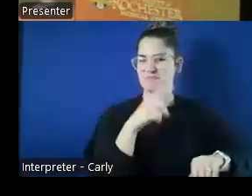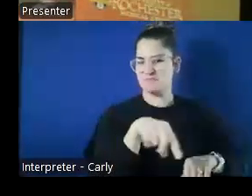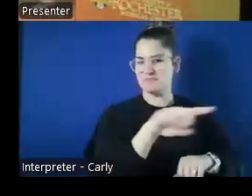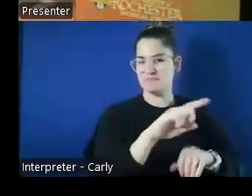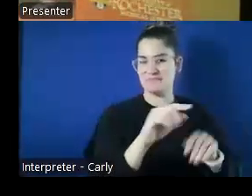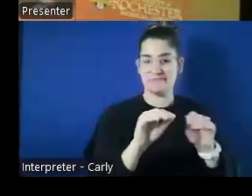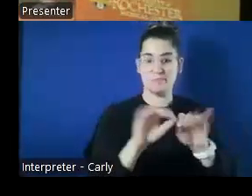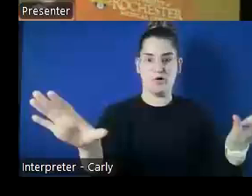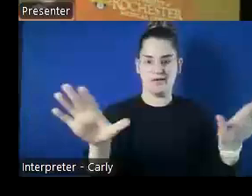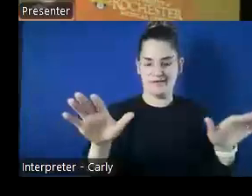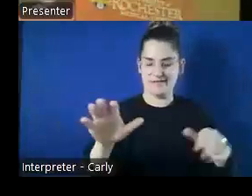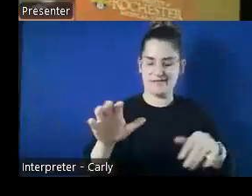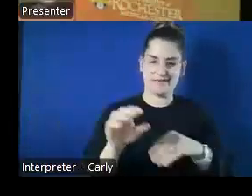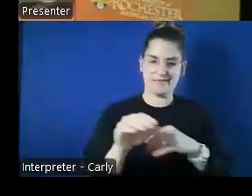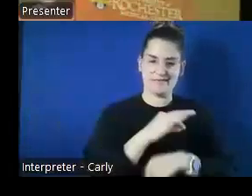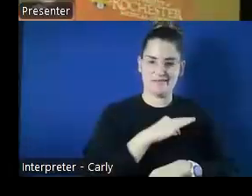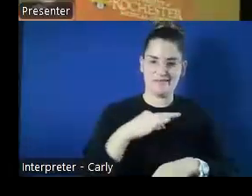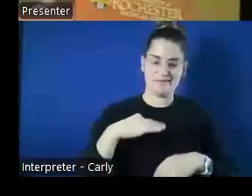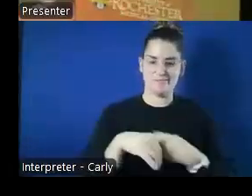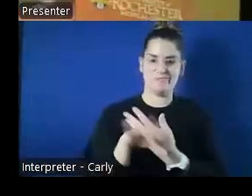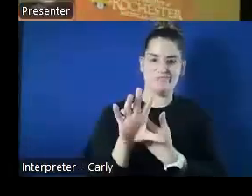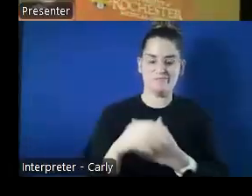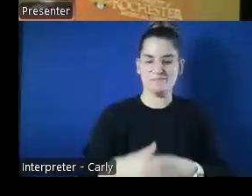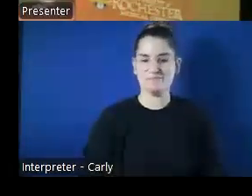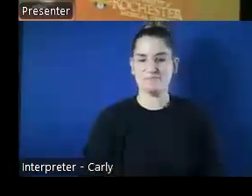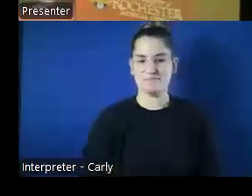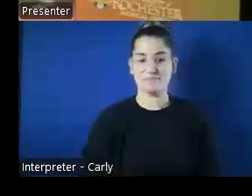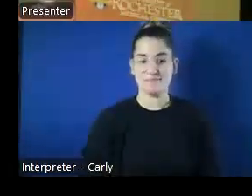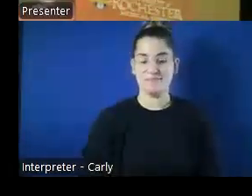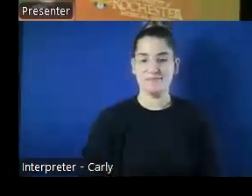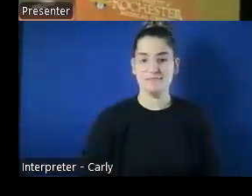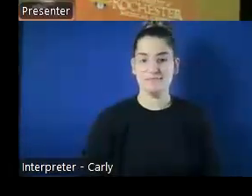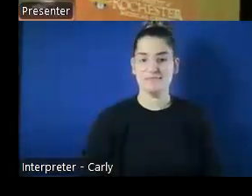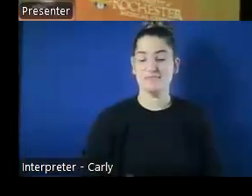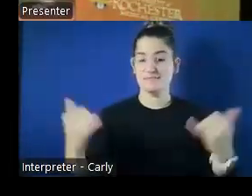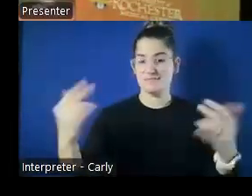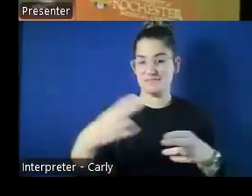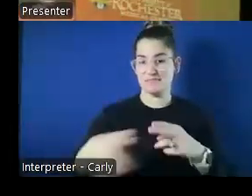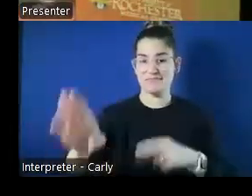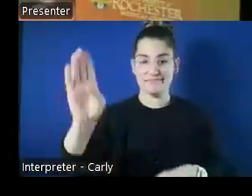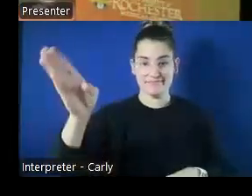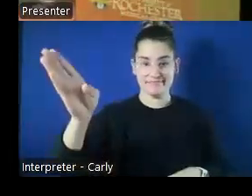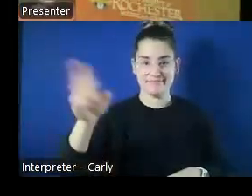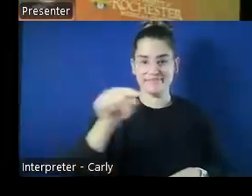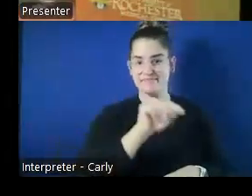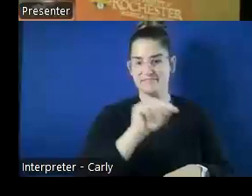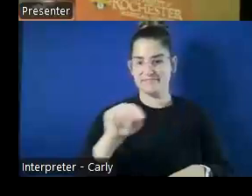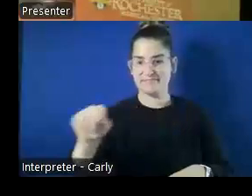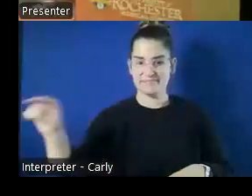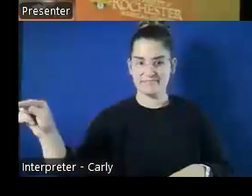staff so today we're going to hear uh brief presentations from well basically our whole